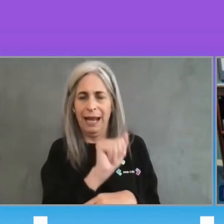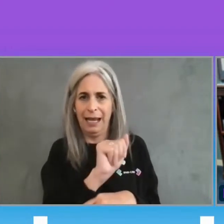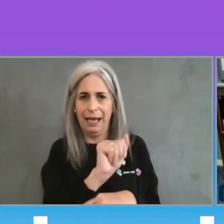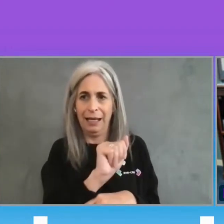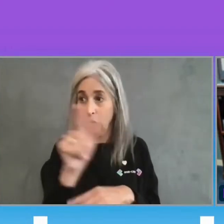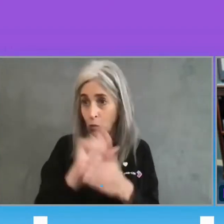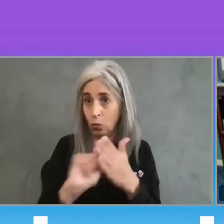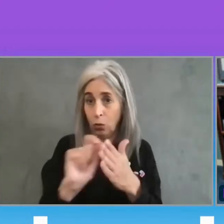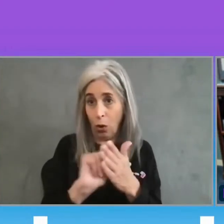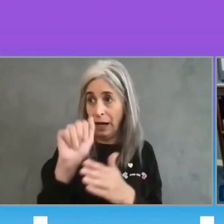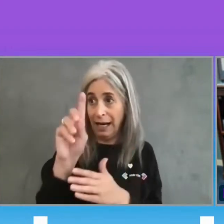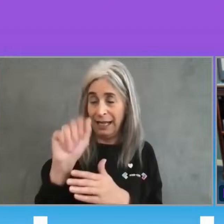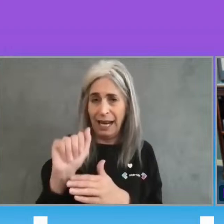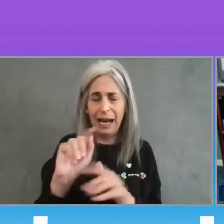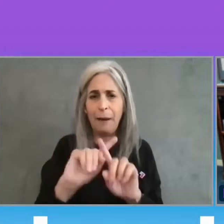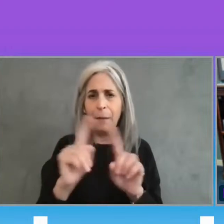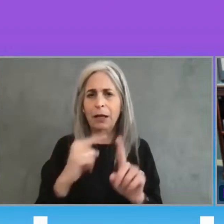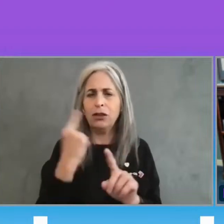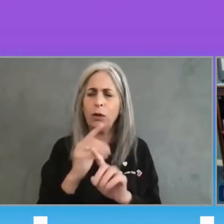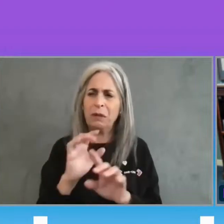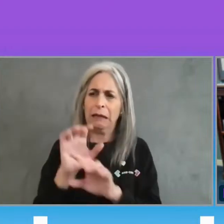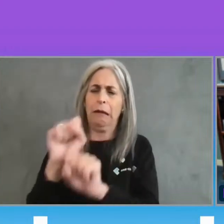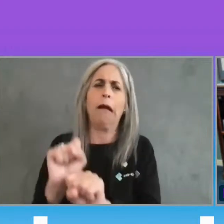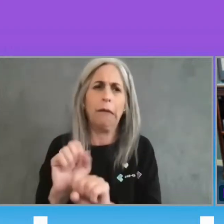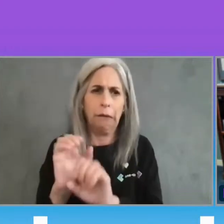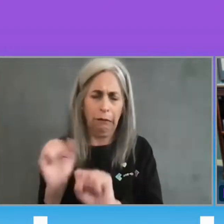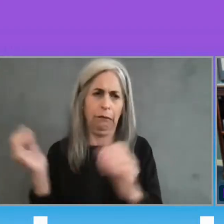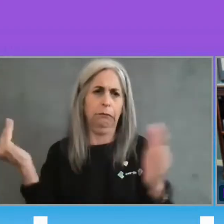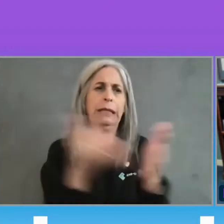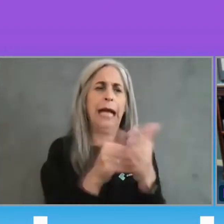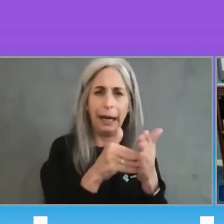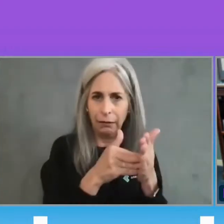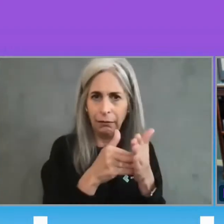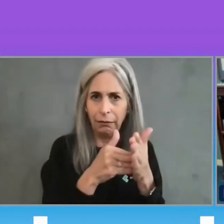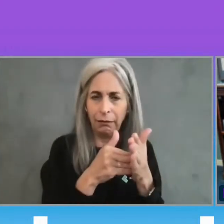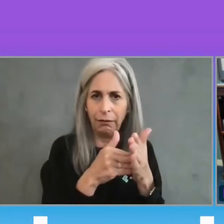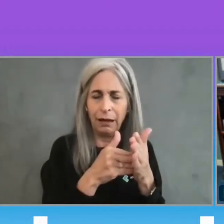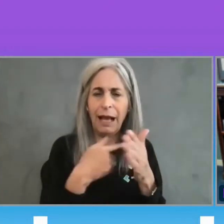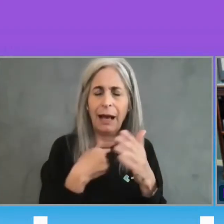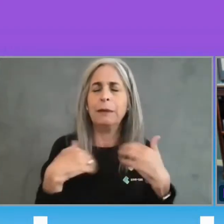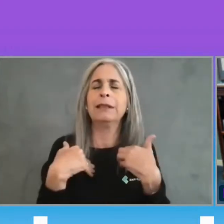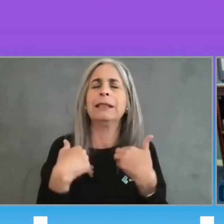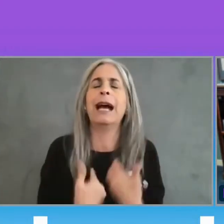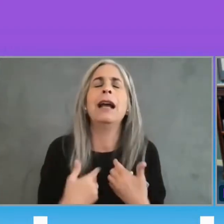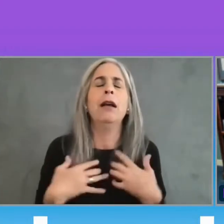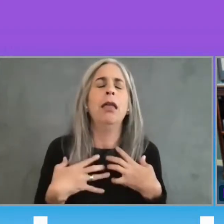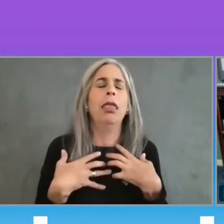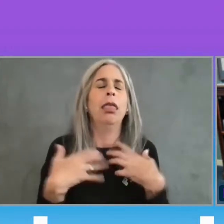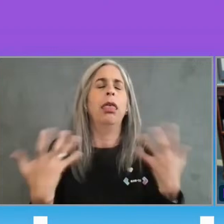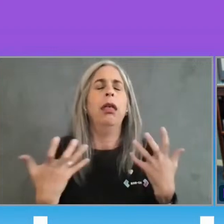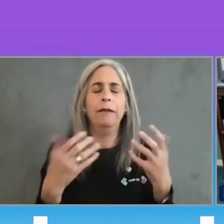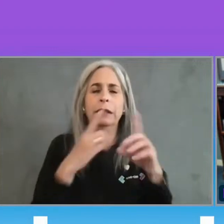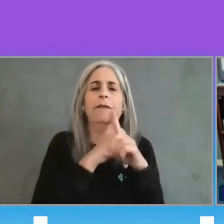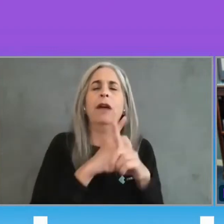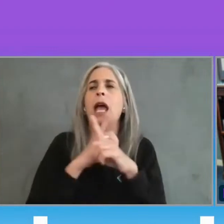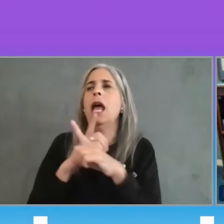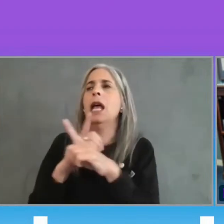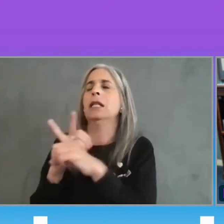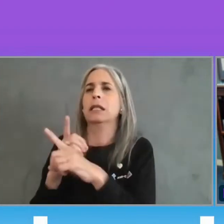is the Ada is constantly under attack and we have to defend the Ada. And I'm tired of playing